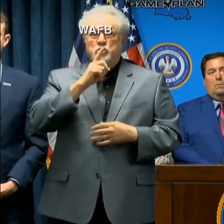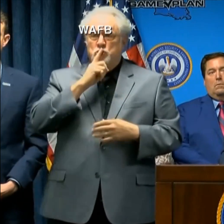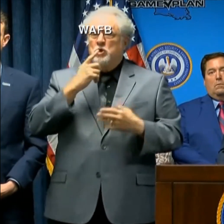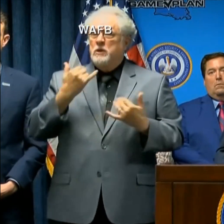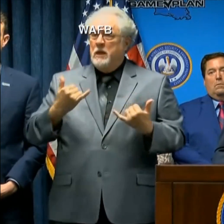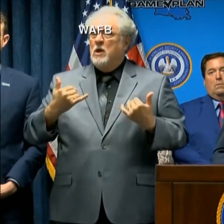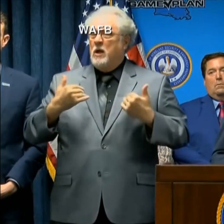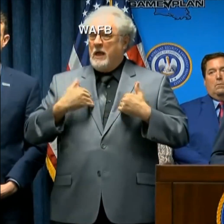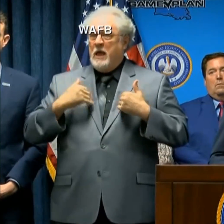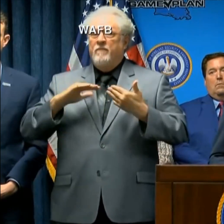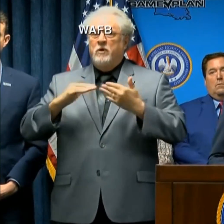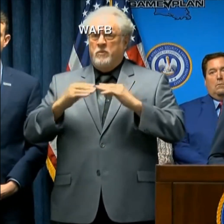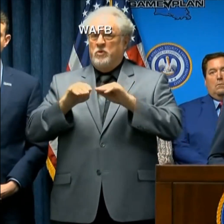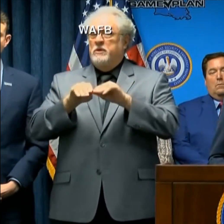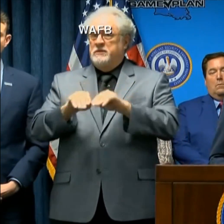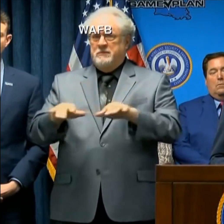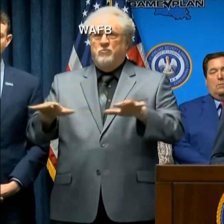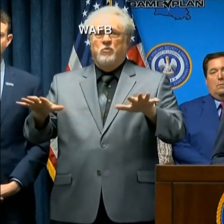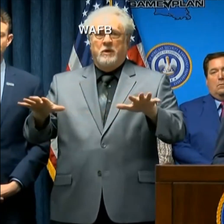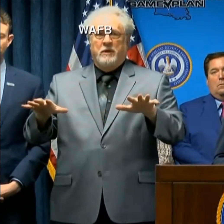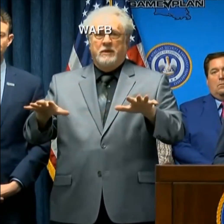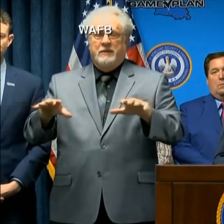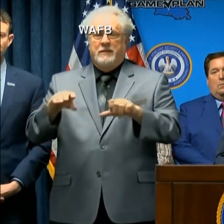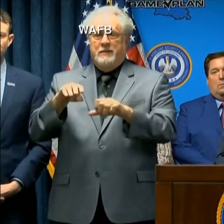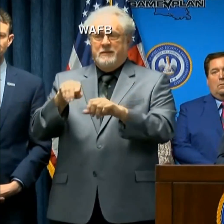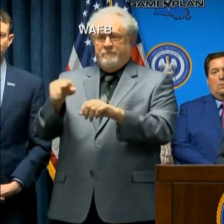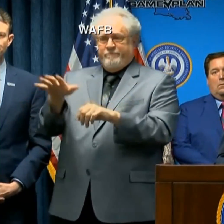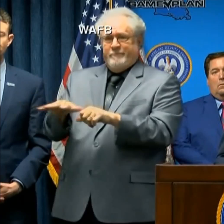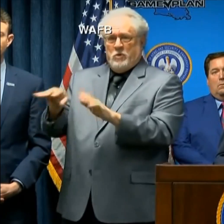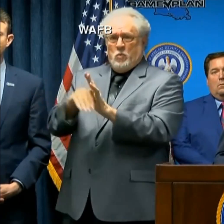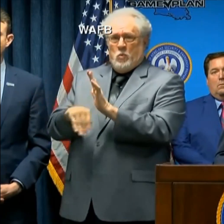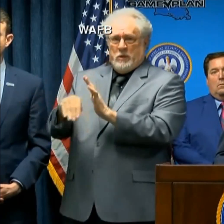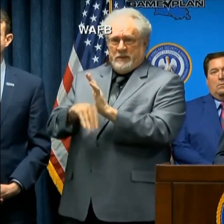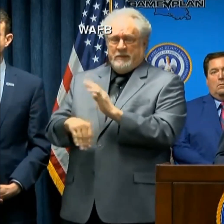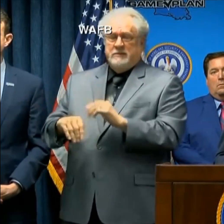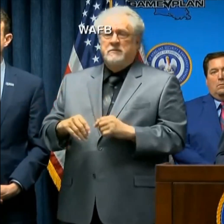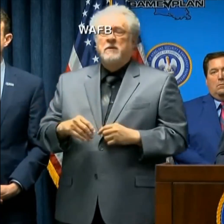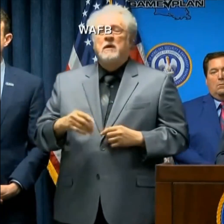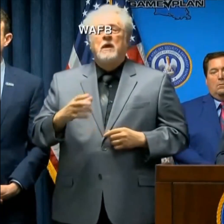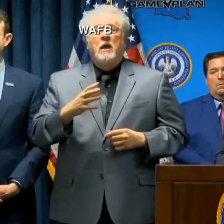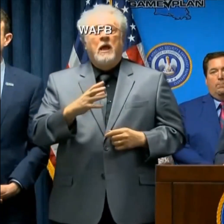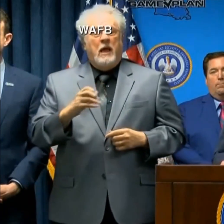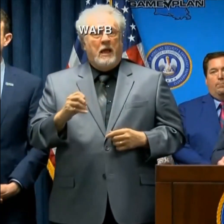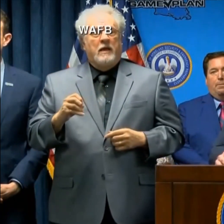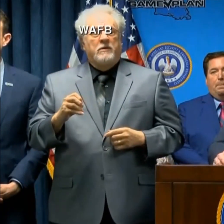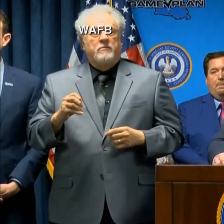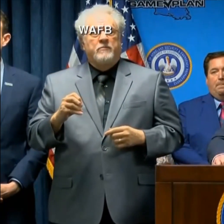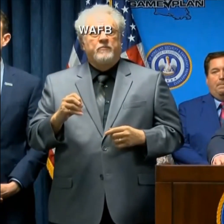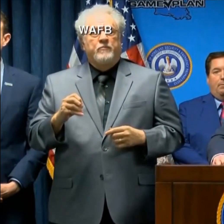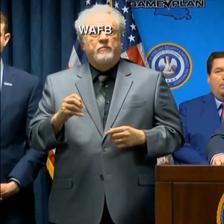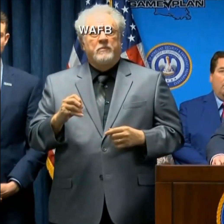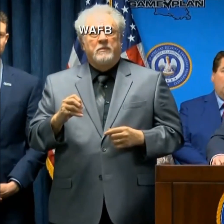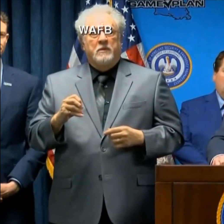community spread in means area and that is based on the fact